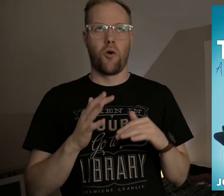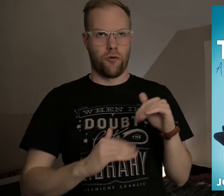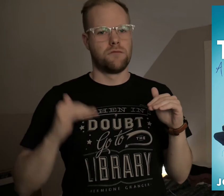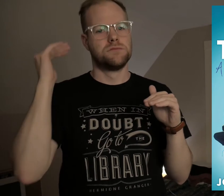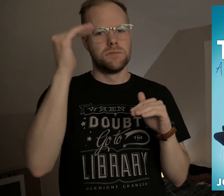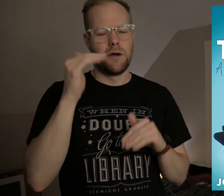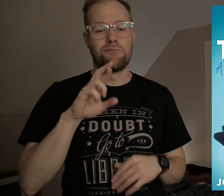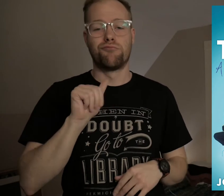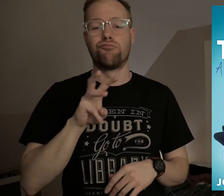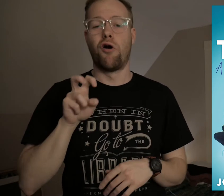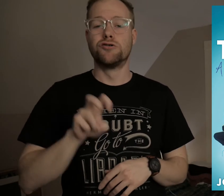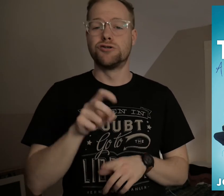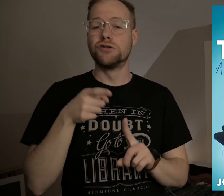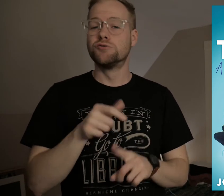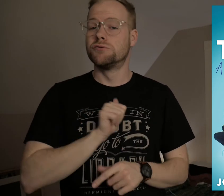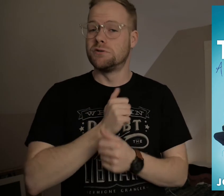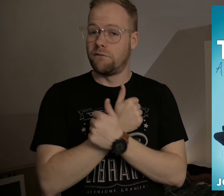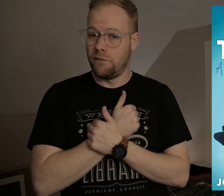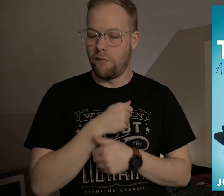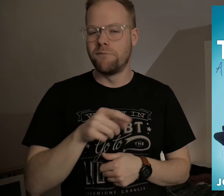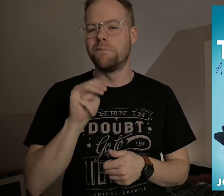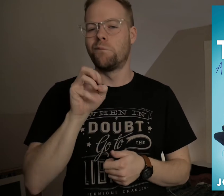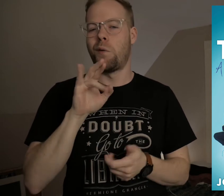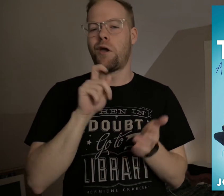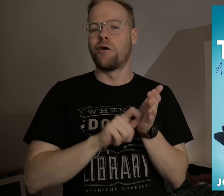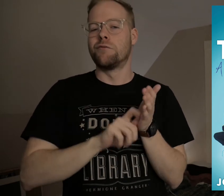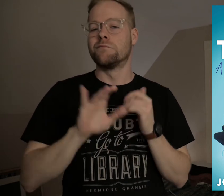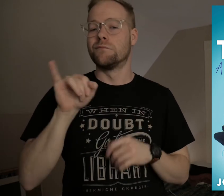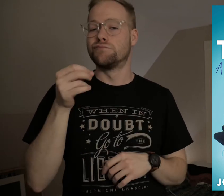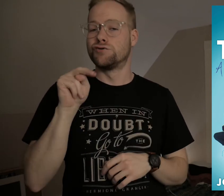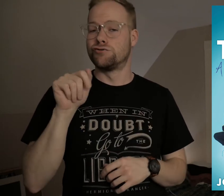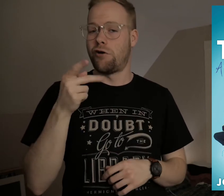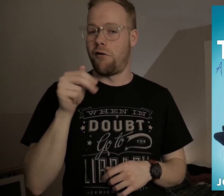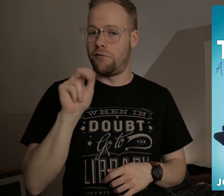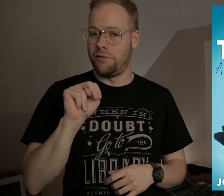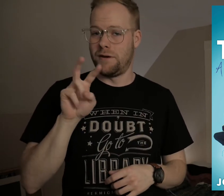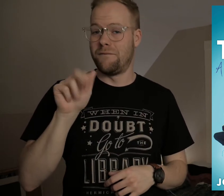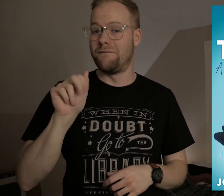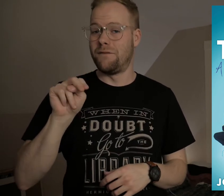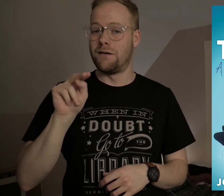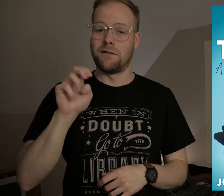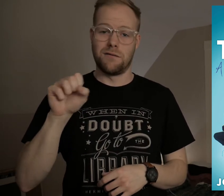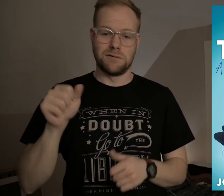Over the Top: A Raw Journey to Self-Love is the memoir of Jonathan Van Ness,